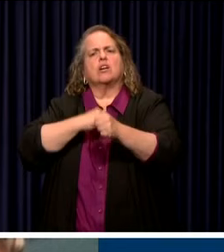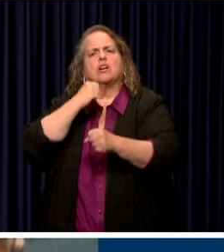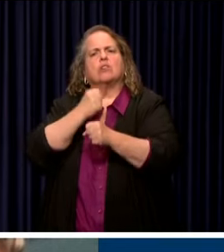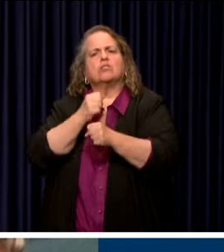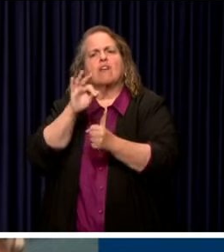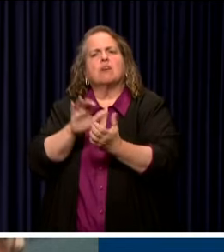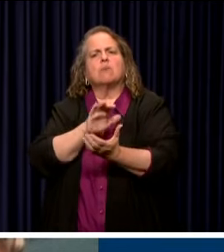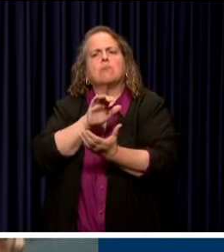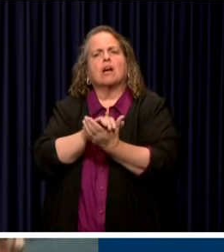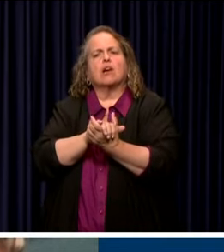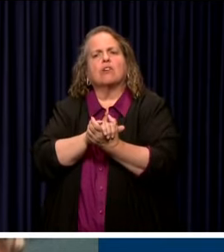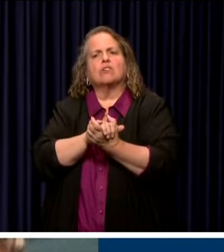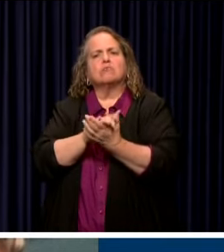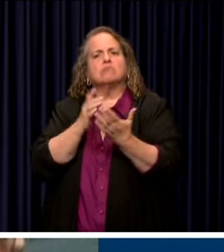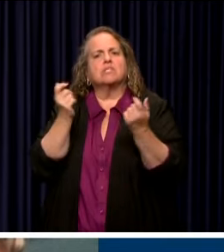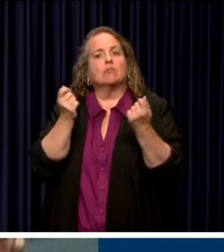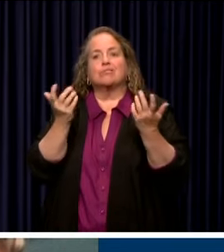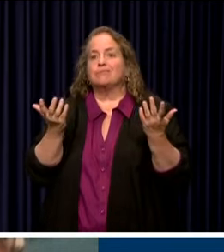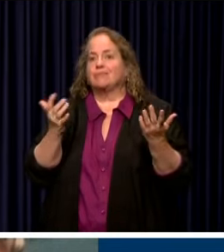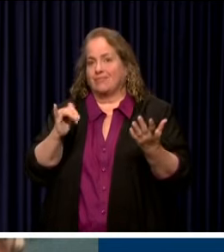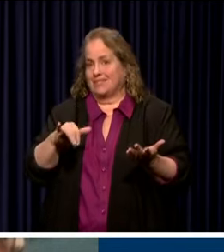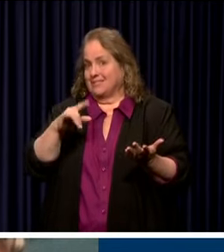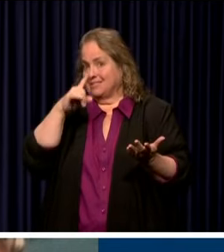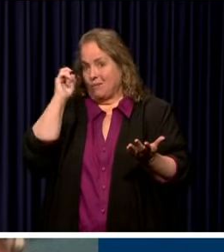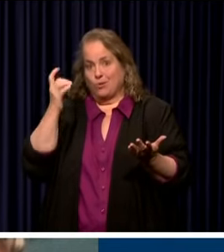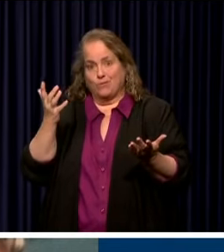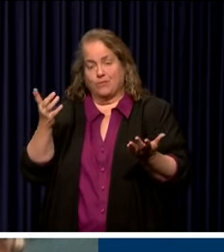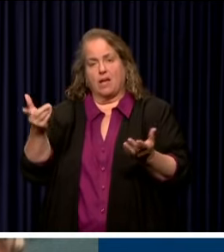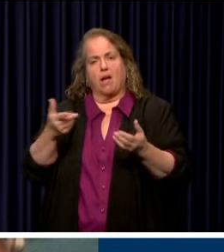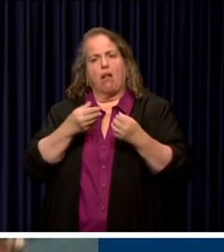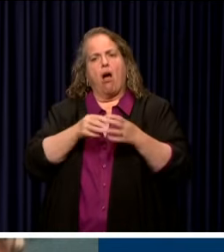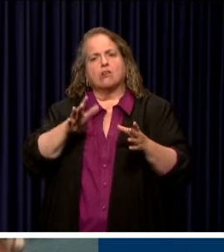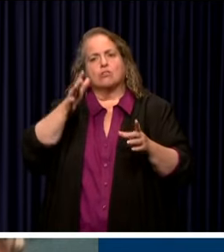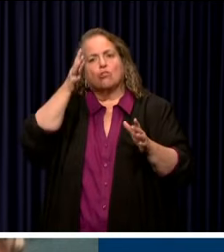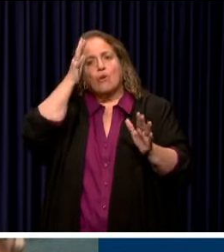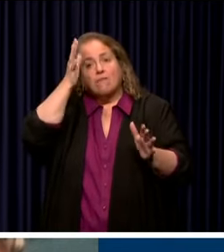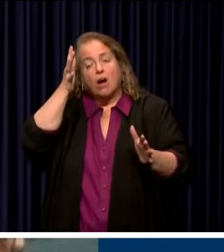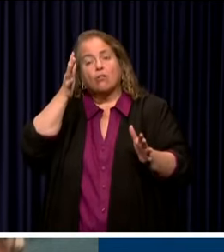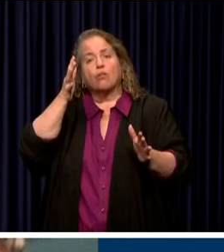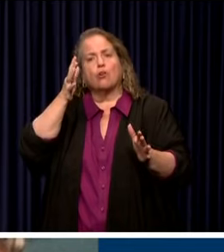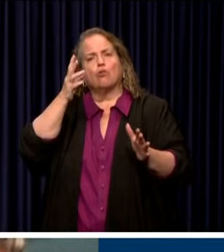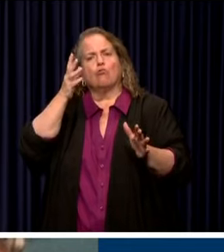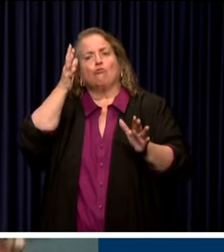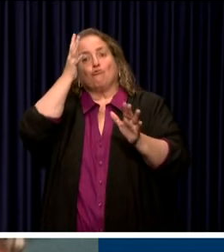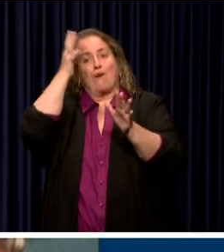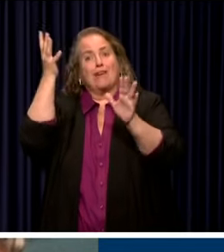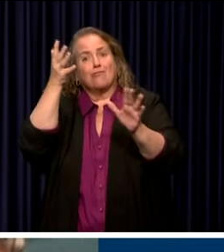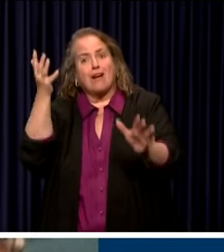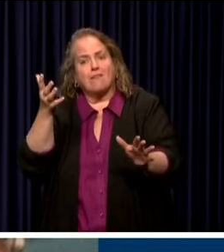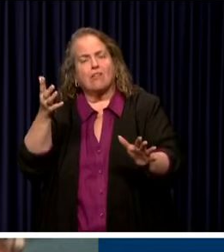TODAY WE HONORED THEM BY HAVING